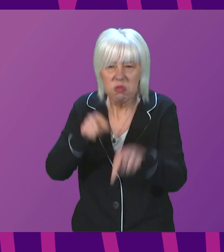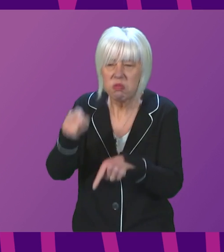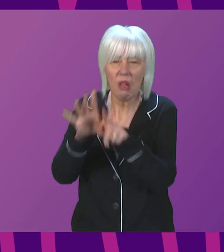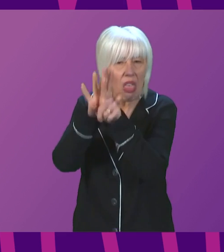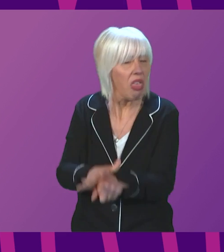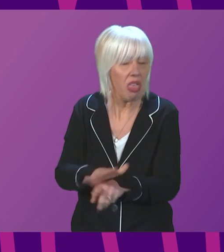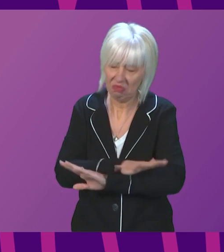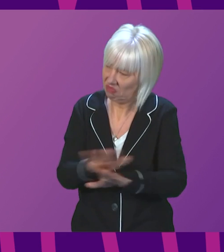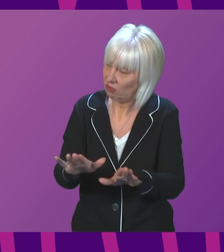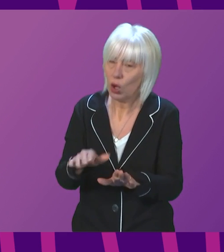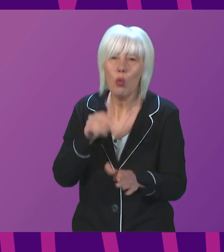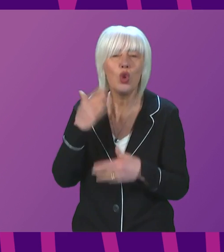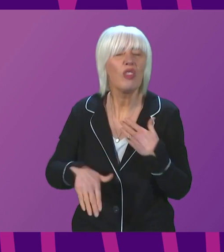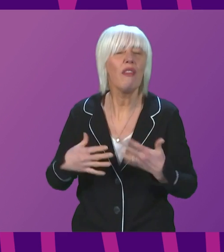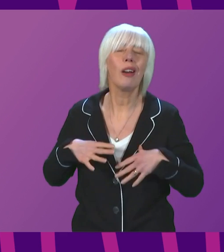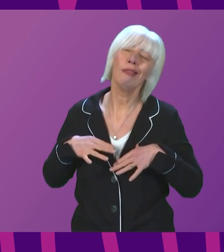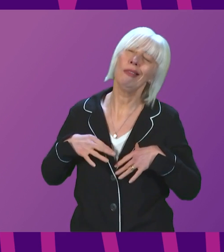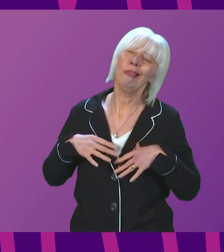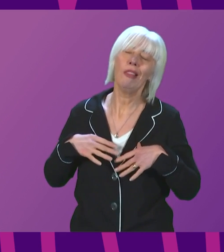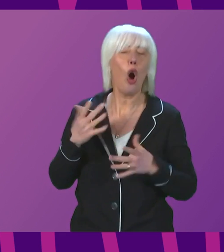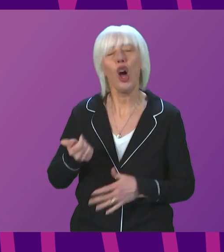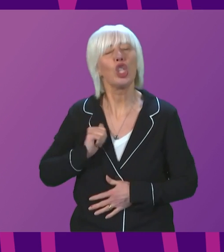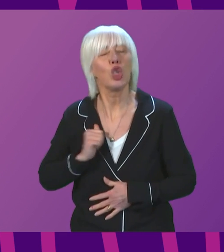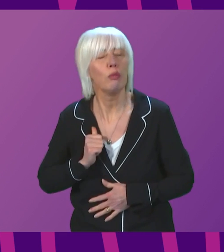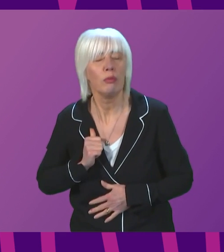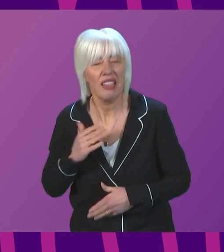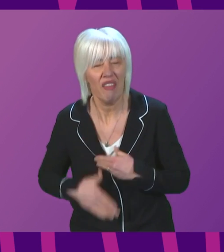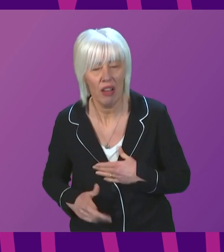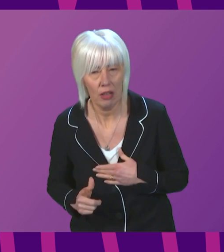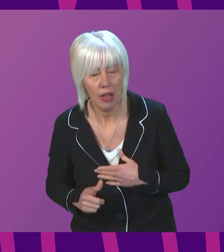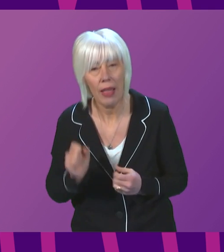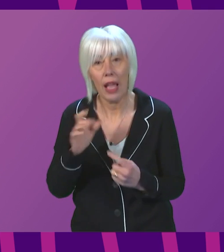We should never be complacent, and it is an important lesson for Scotland and many other